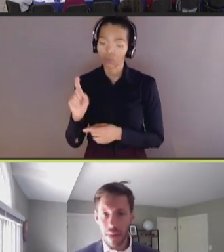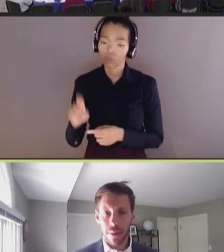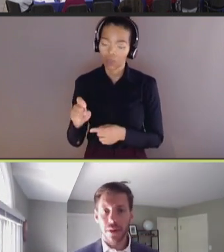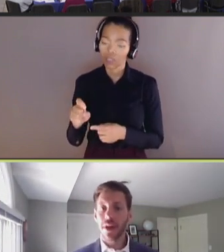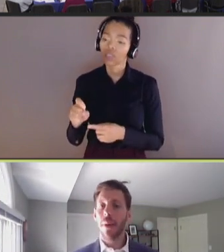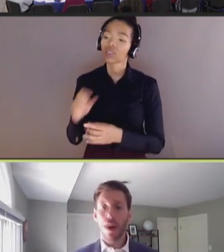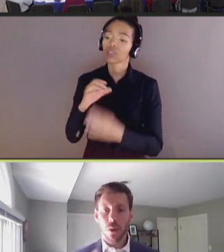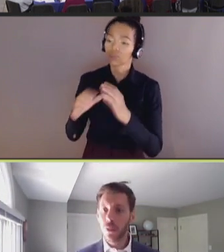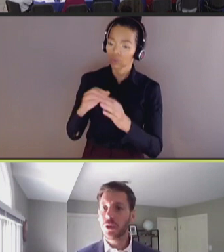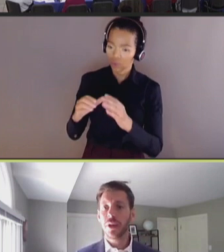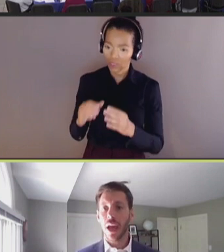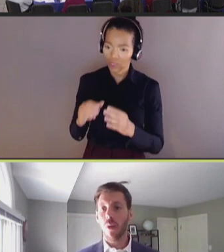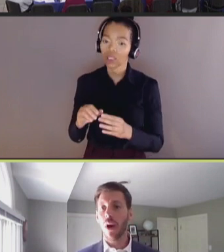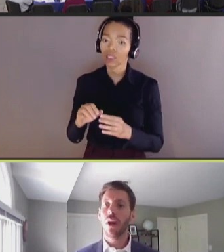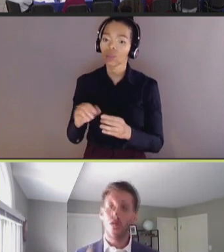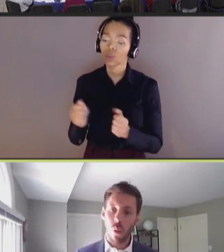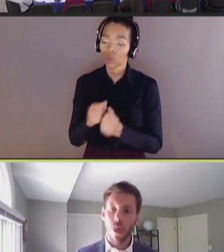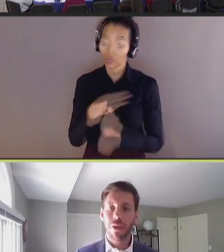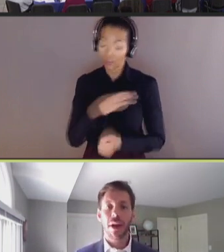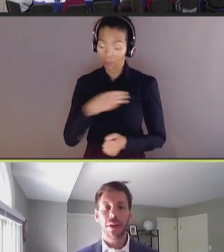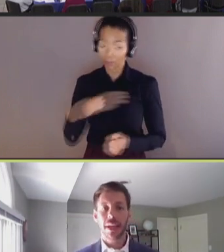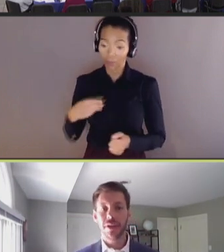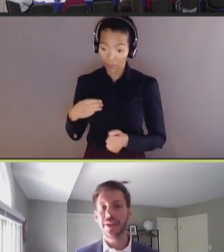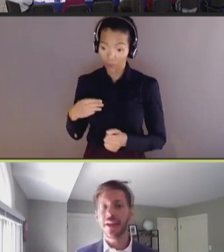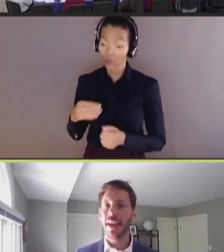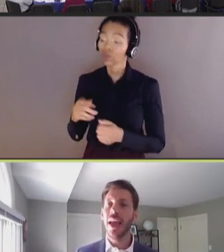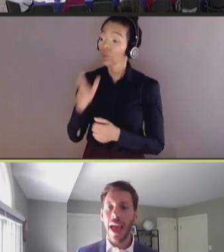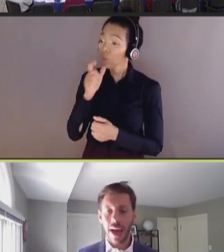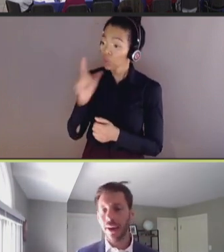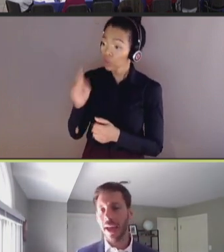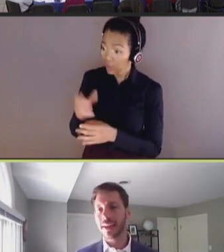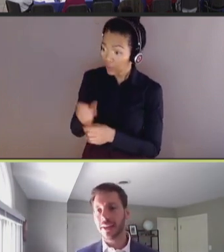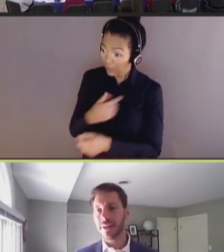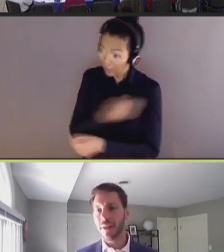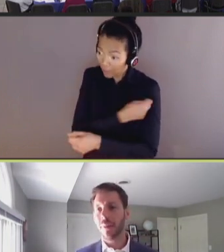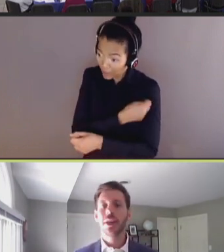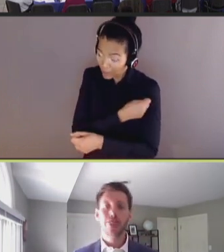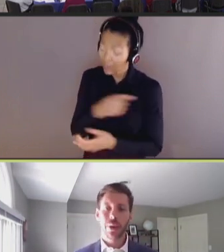members about who should get what, what the recommendations say, how to access them. So,